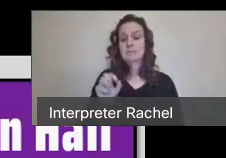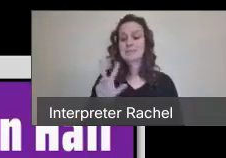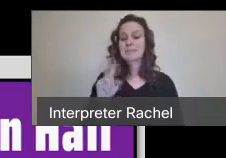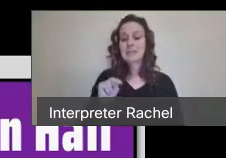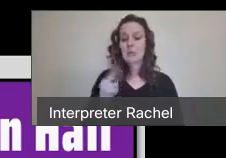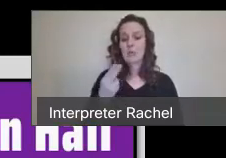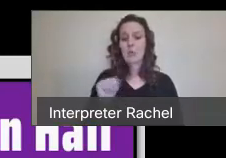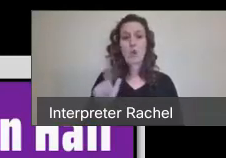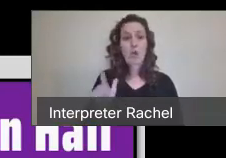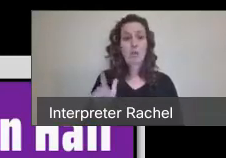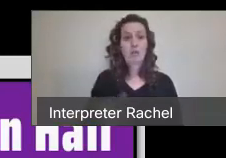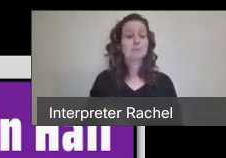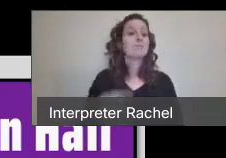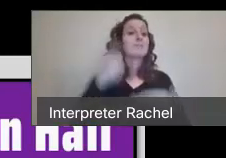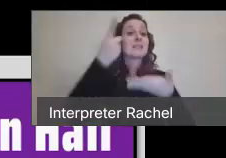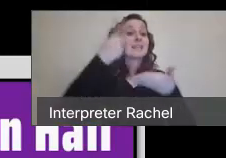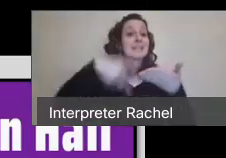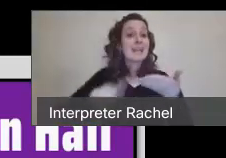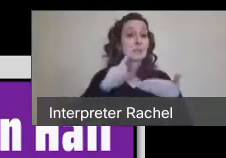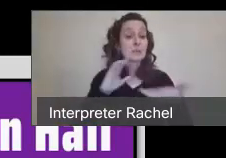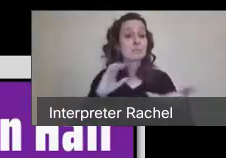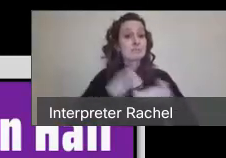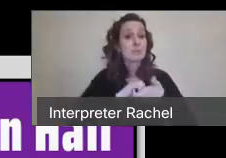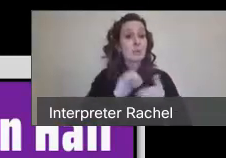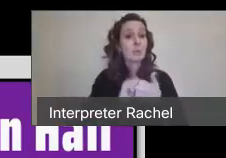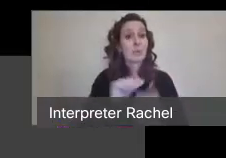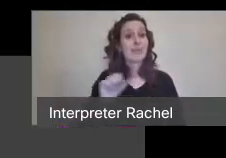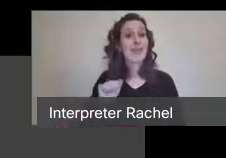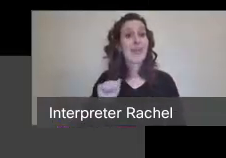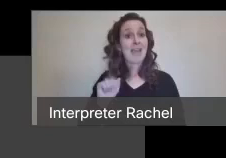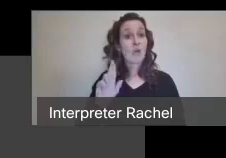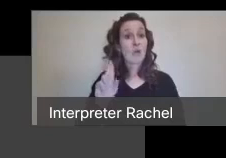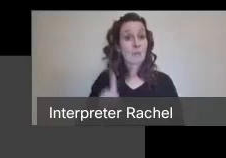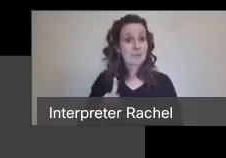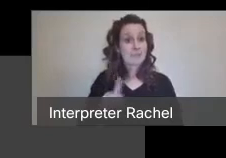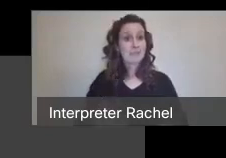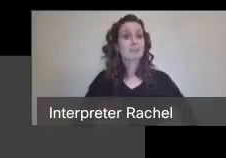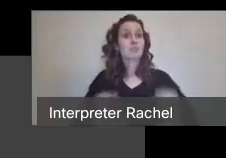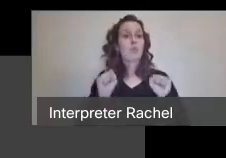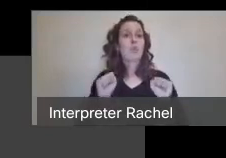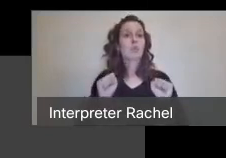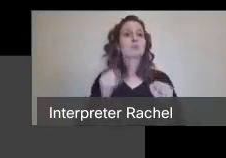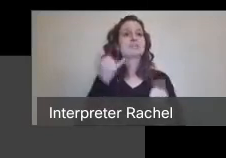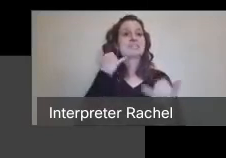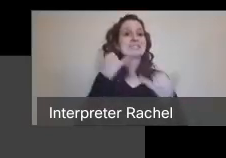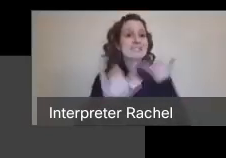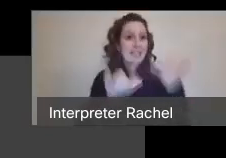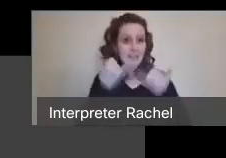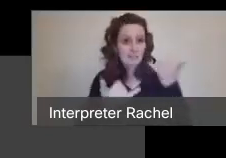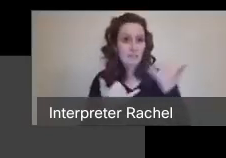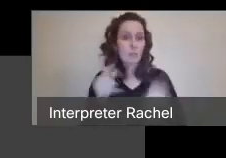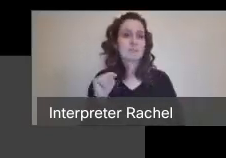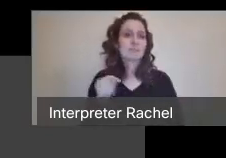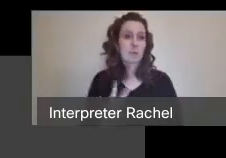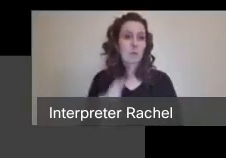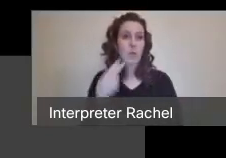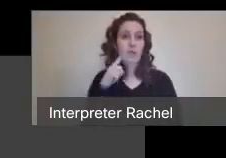Next week, we're teaming up with AARP to host a telephone town hall for their members and any